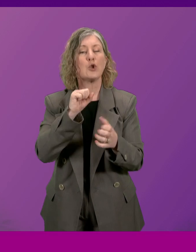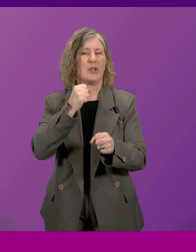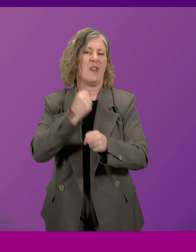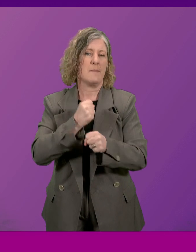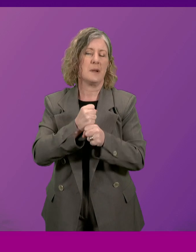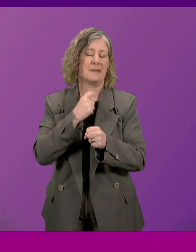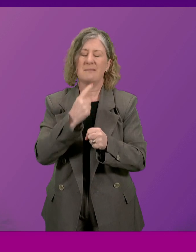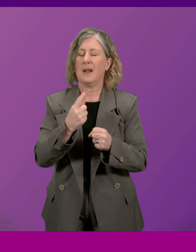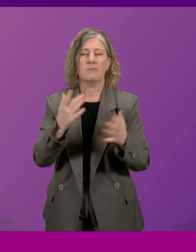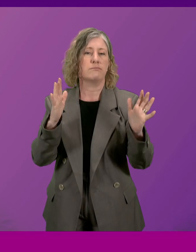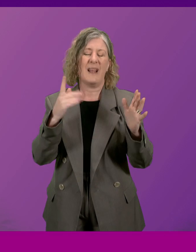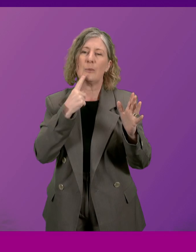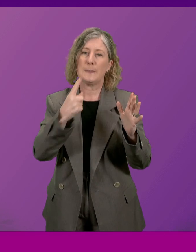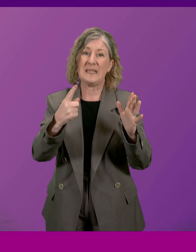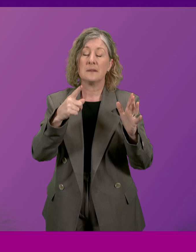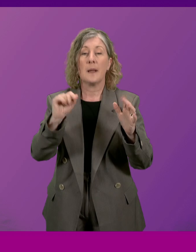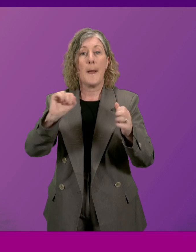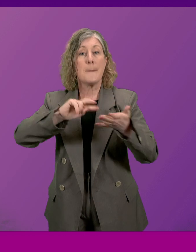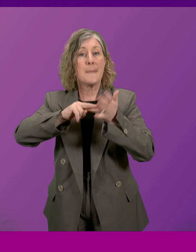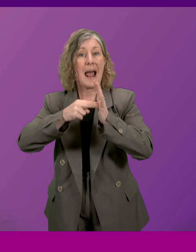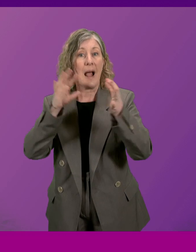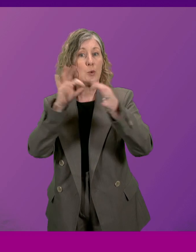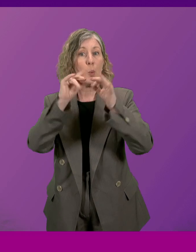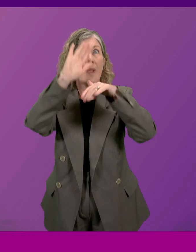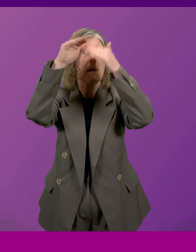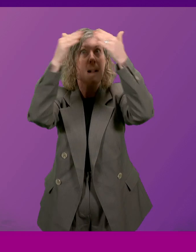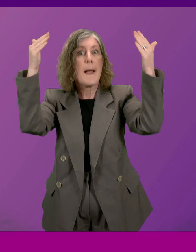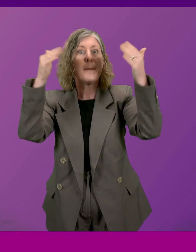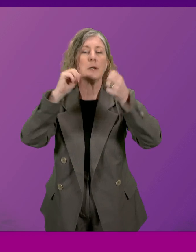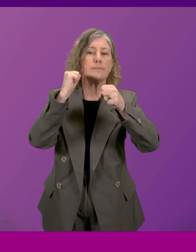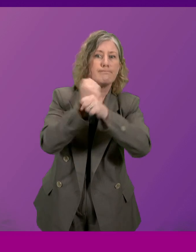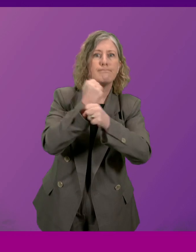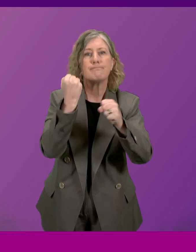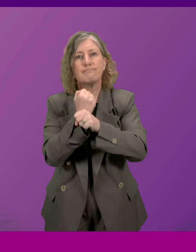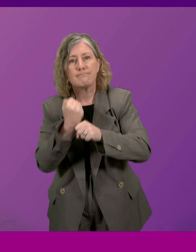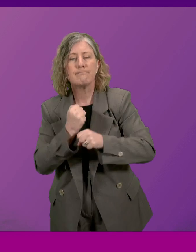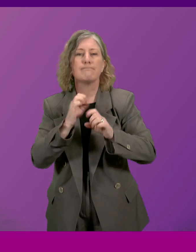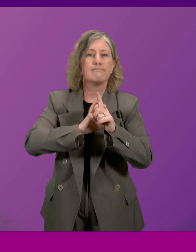schedule on climate. In response, the Scottish National Party said that it would accelerate